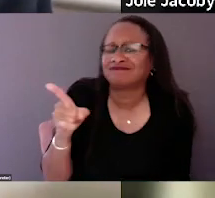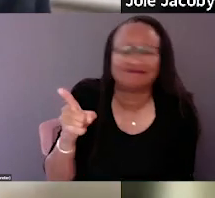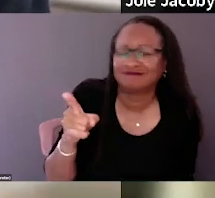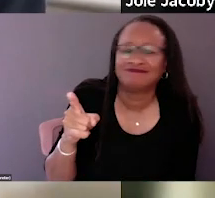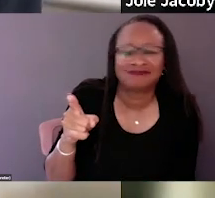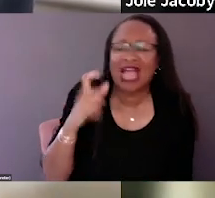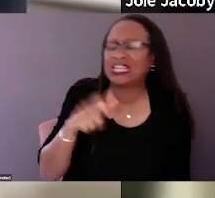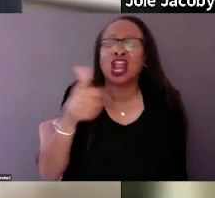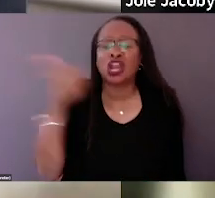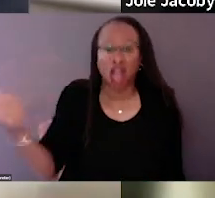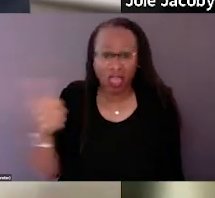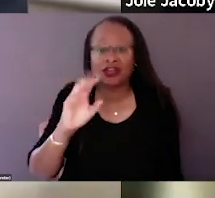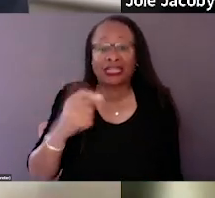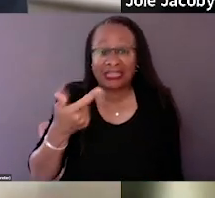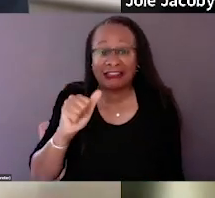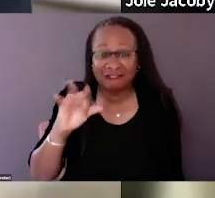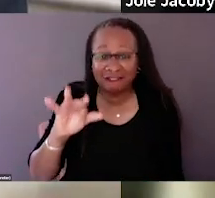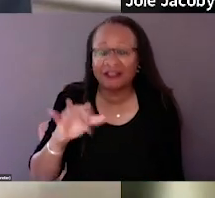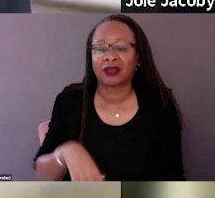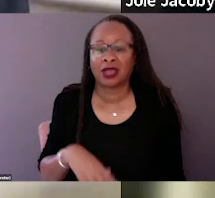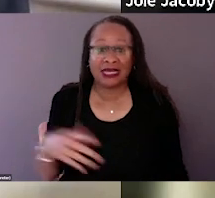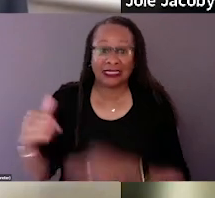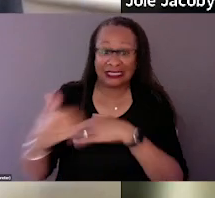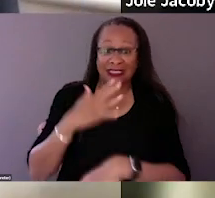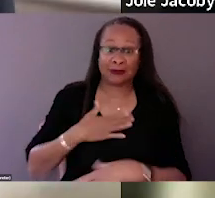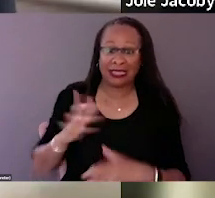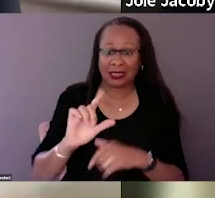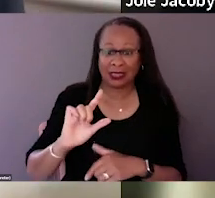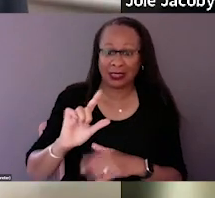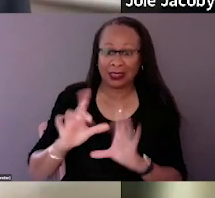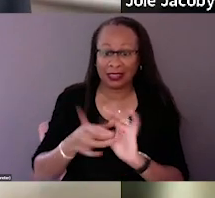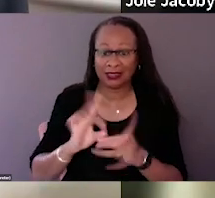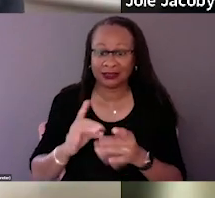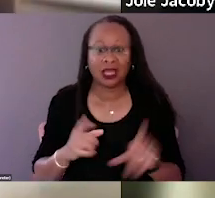He sends me the link and I'm like, "Oh wow, this is a throwback."